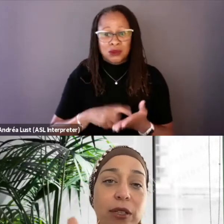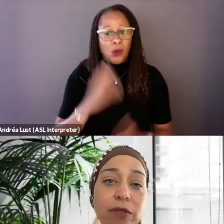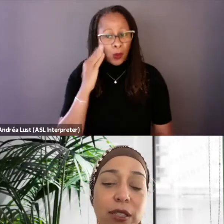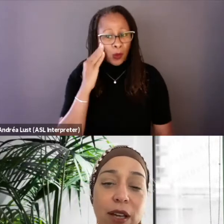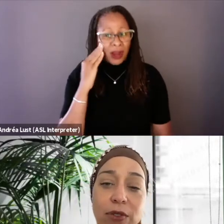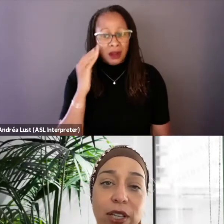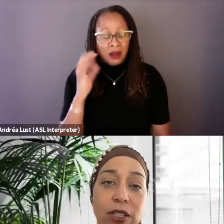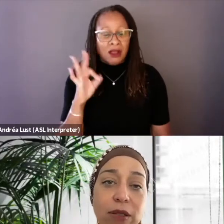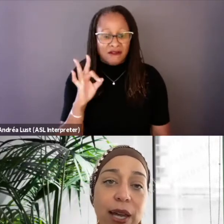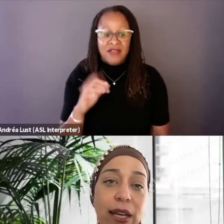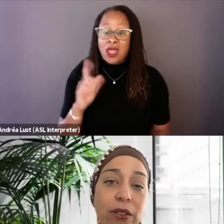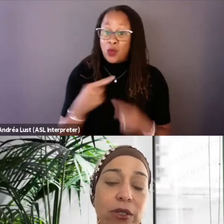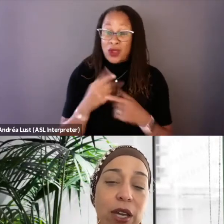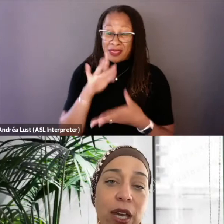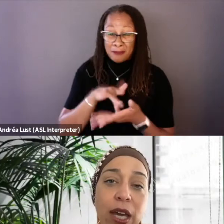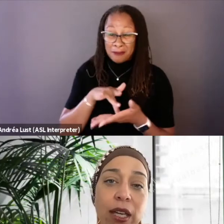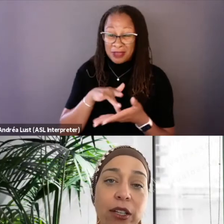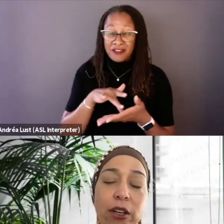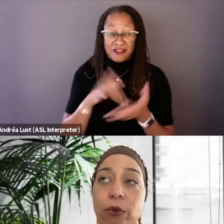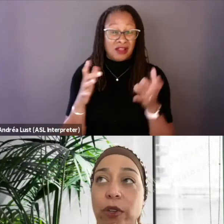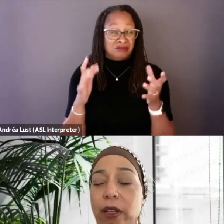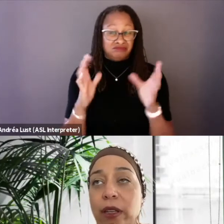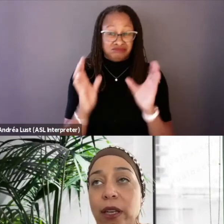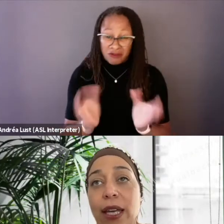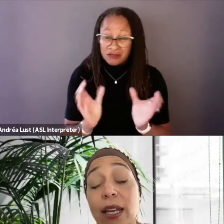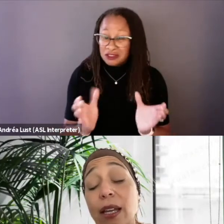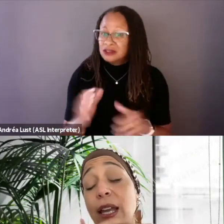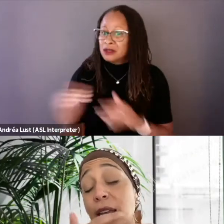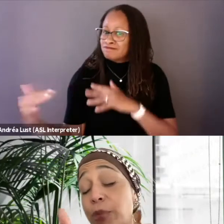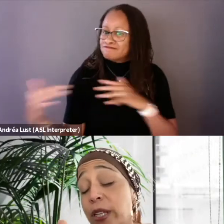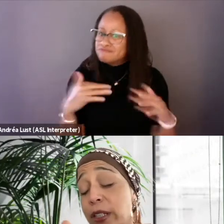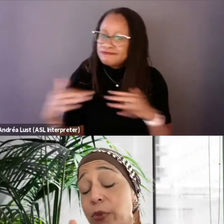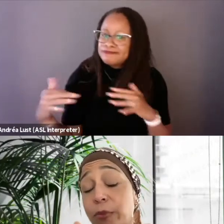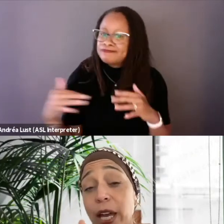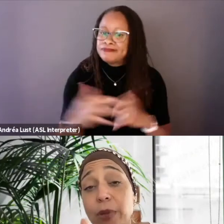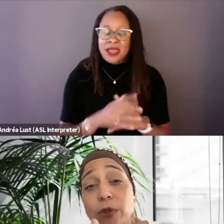of these conversations and battles, you know, and particularly with black people,